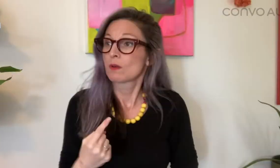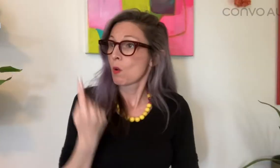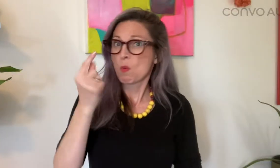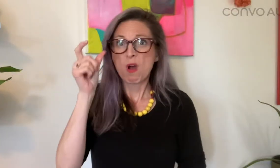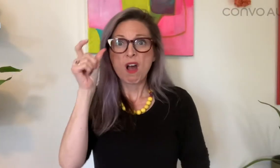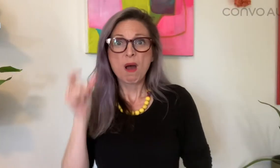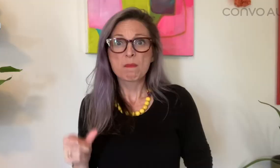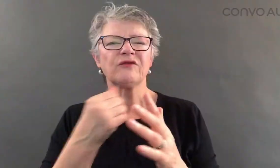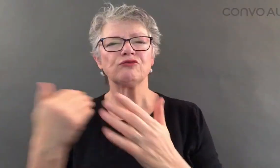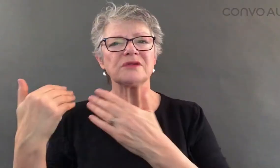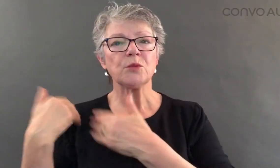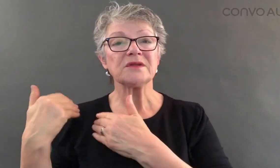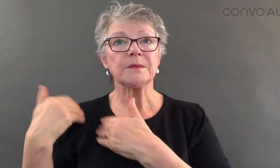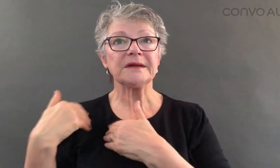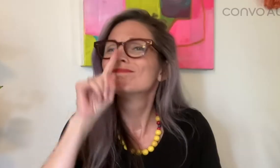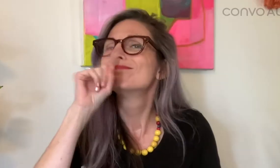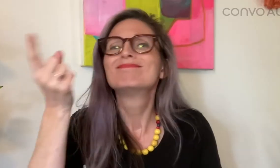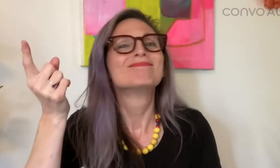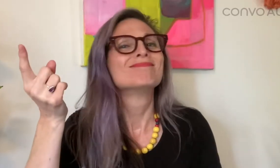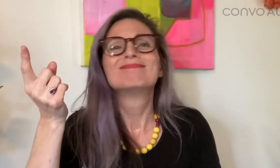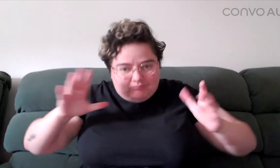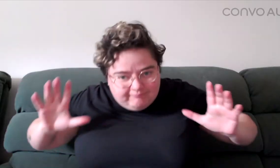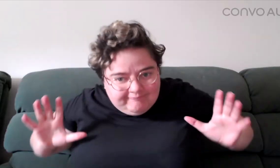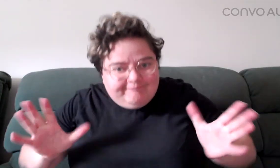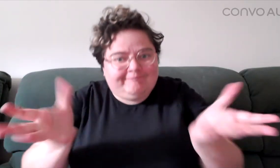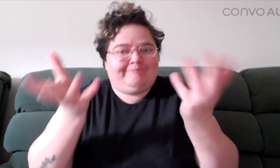As individuals we cannot bear full responsibility, but collectively as a community,